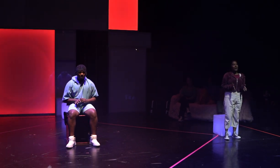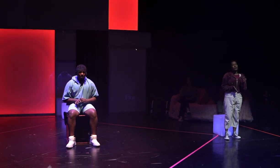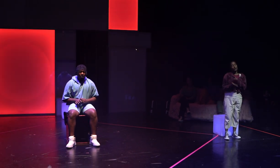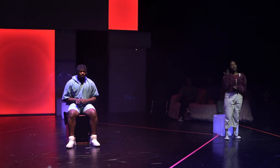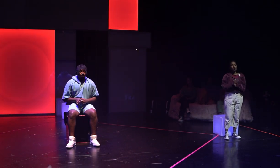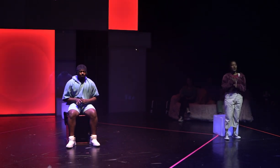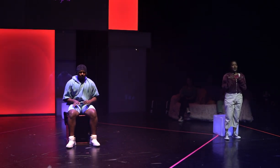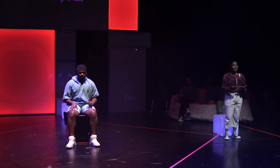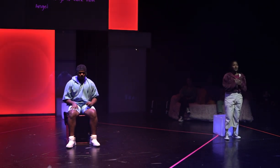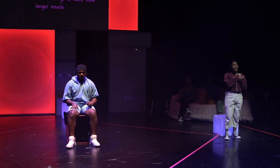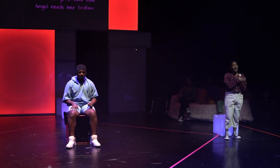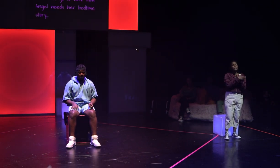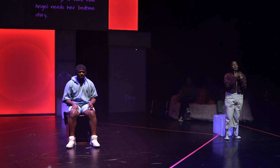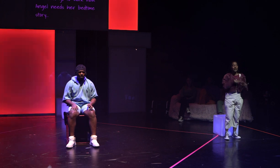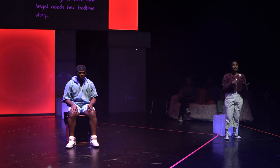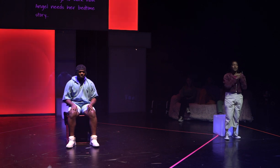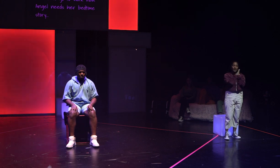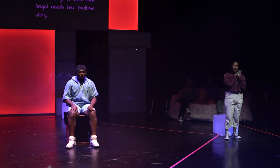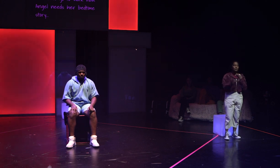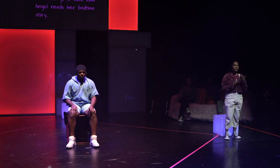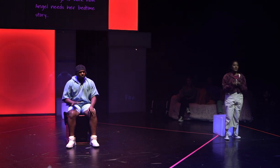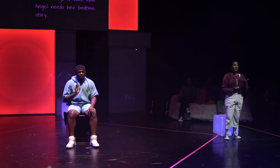I have to go to work now. Angel needs her bedtime story.